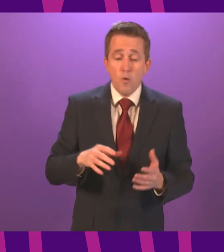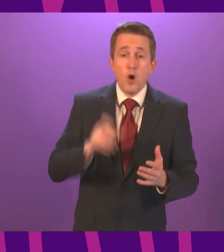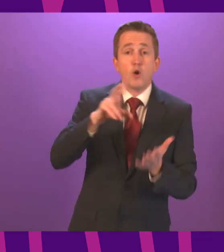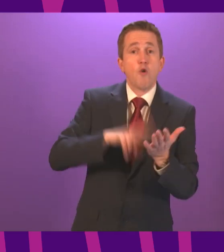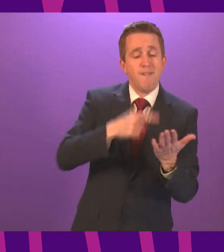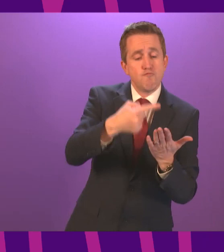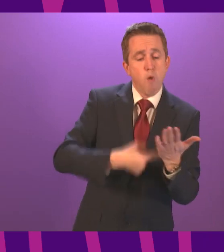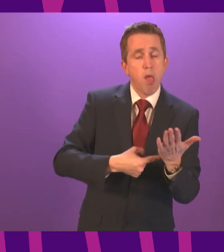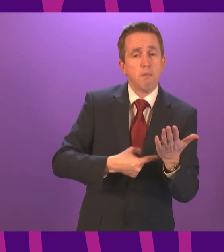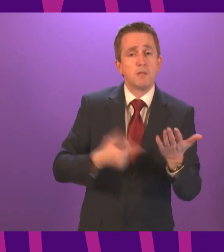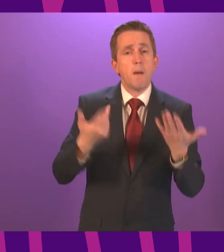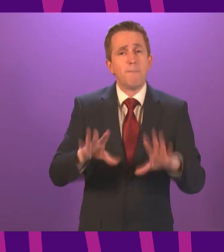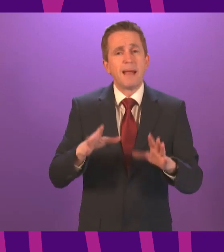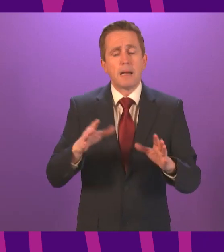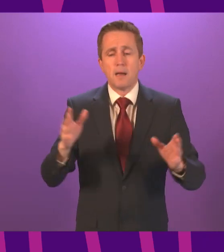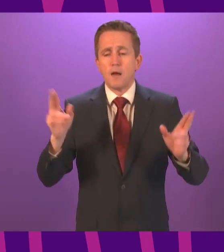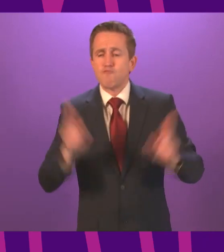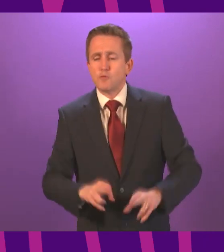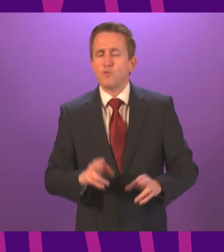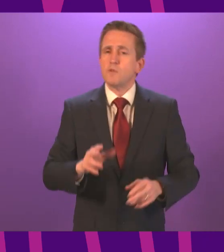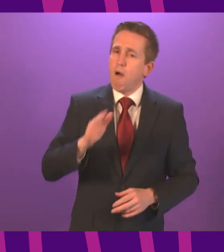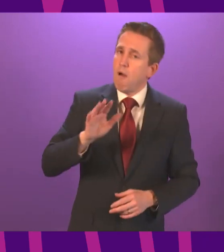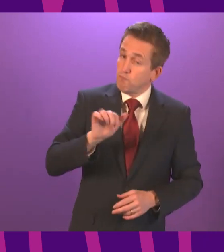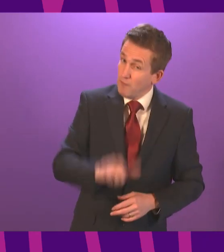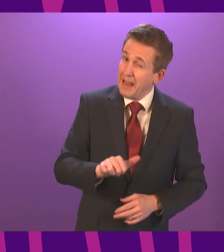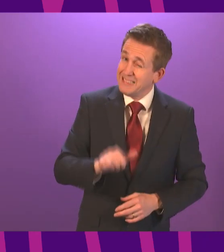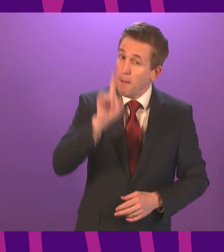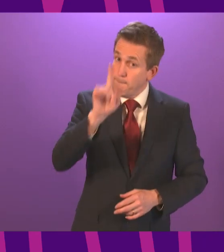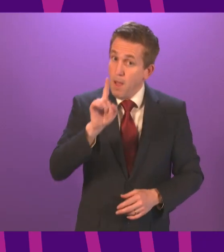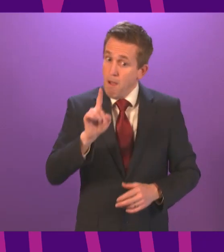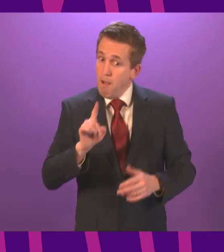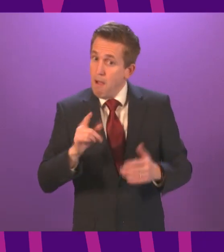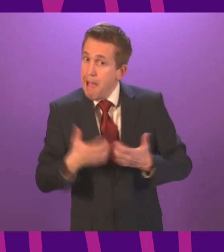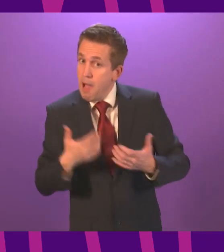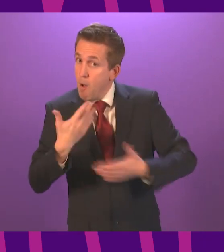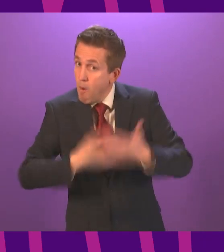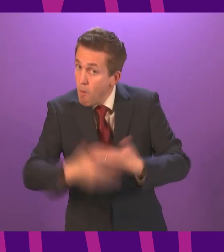and will require mitigations, if it is to work at all. Yesterday, the Government adviser Dr Susan Hopkins said: